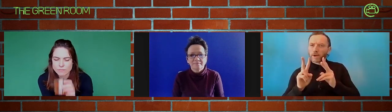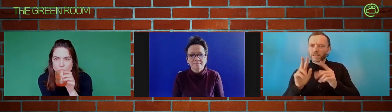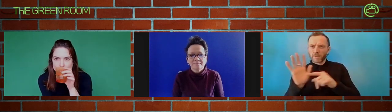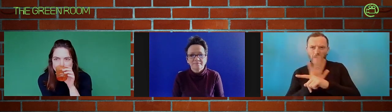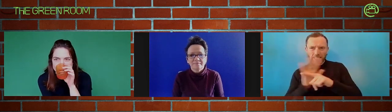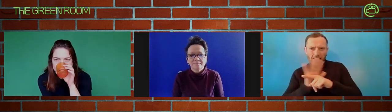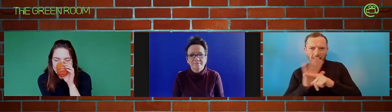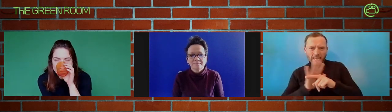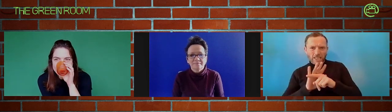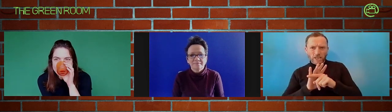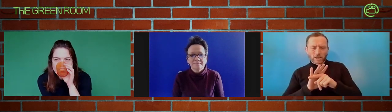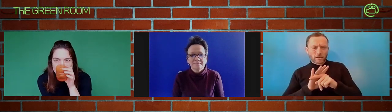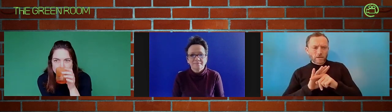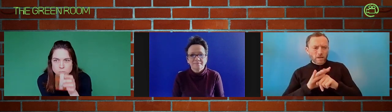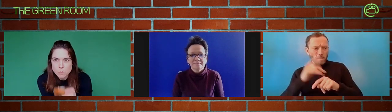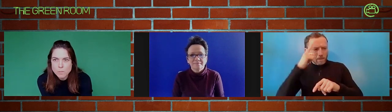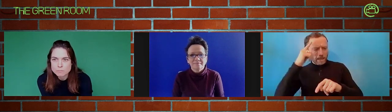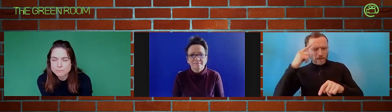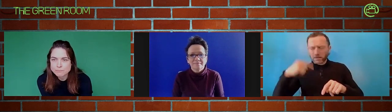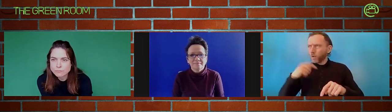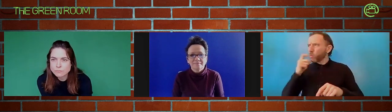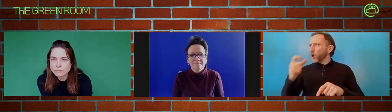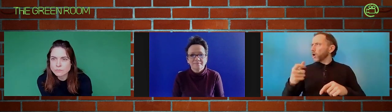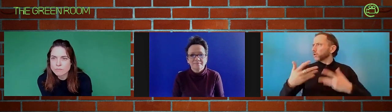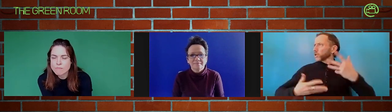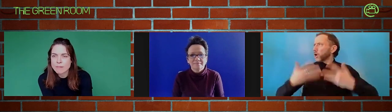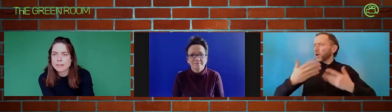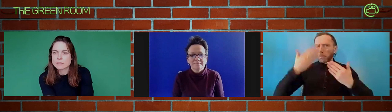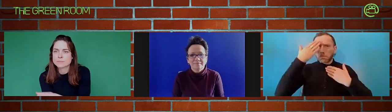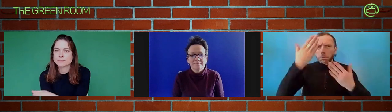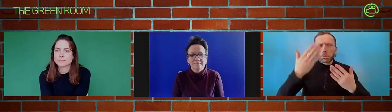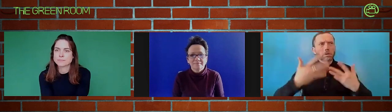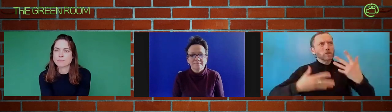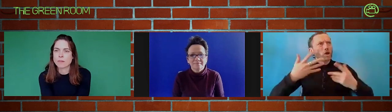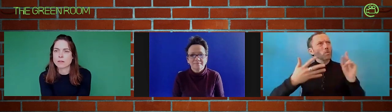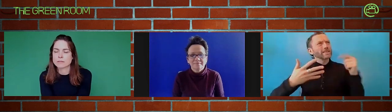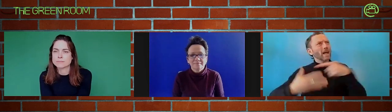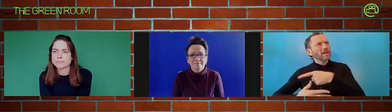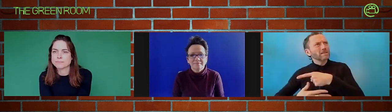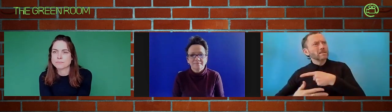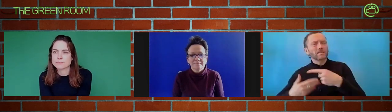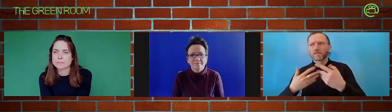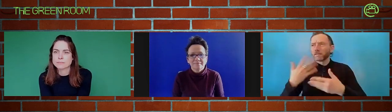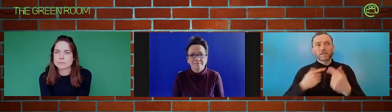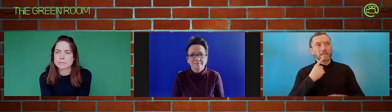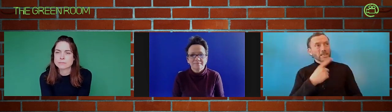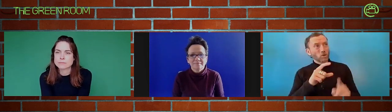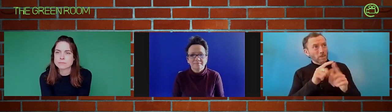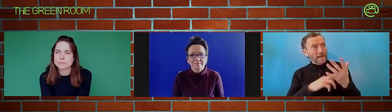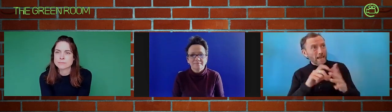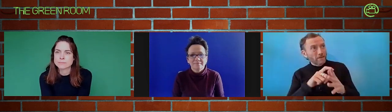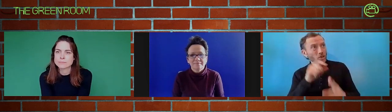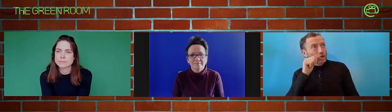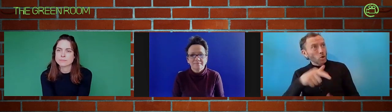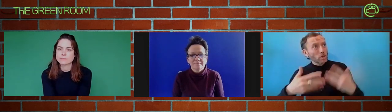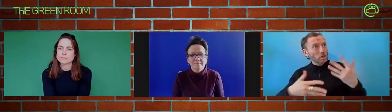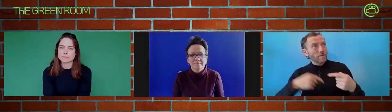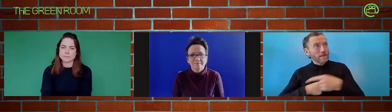'I don't know what the sign is for that I don't what is the sign for that'. So I said to David, 'do you know what the sign is for that?' He's going 'no I don't know'.